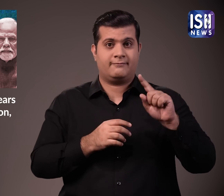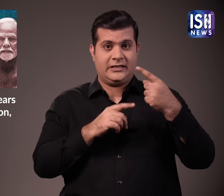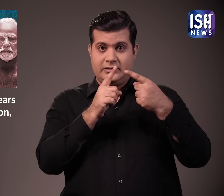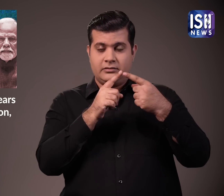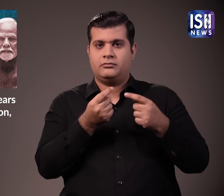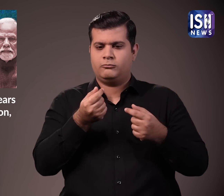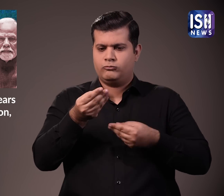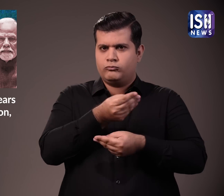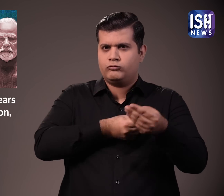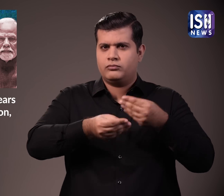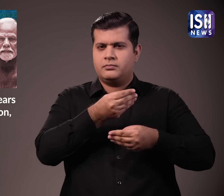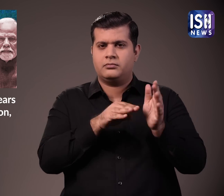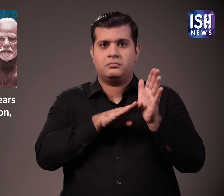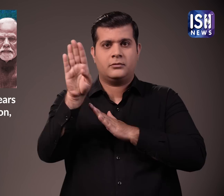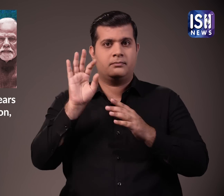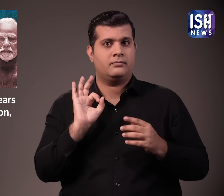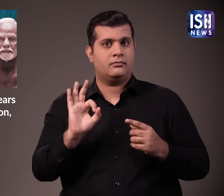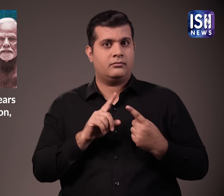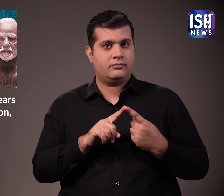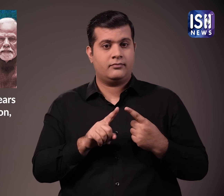1. Higher economic growth in India.